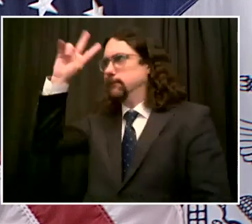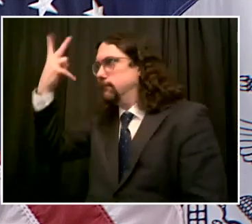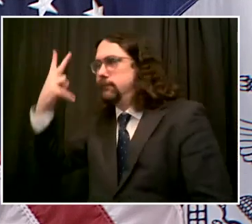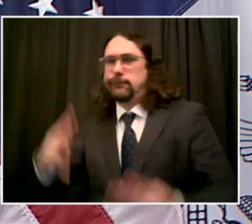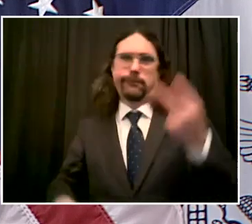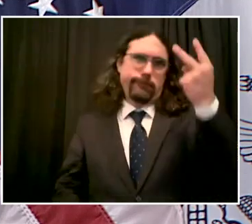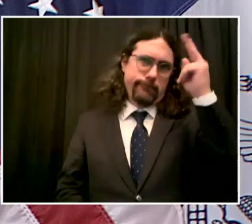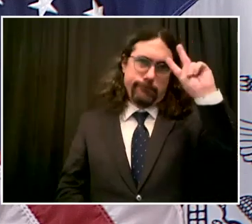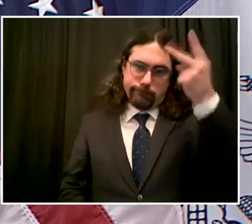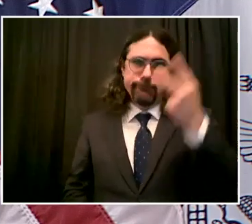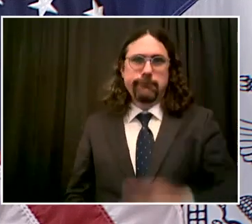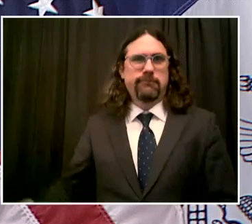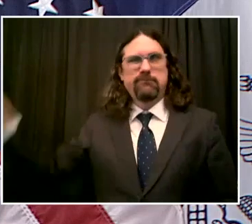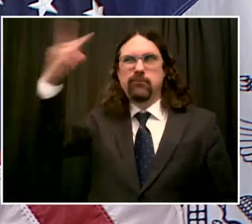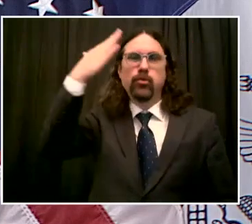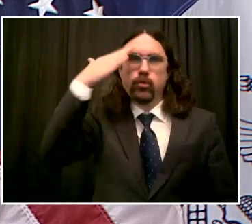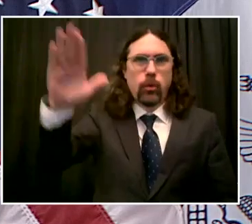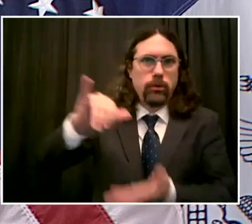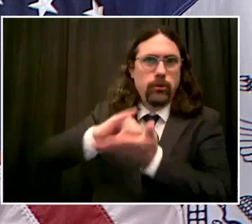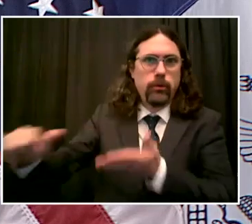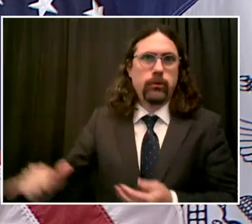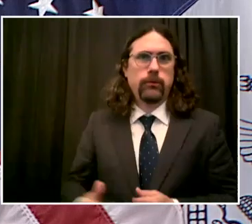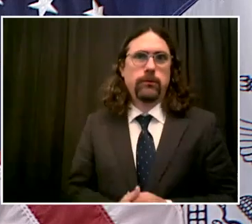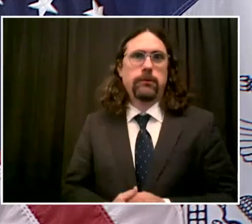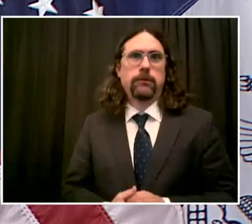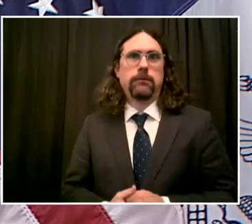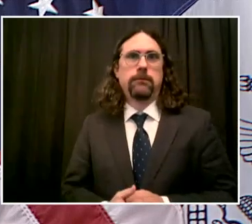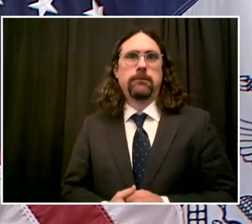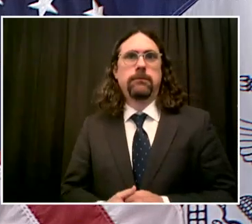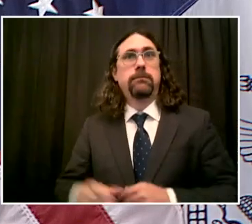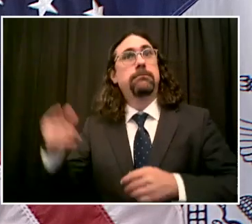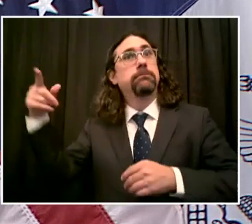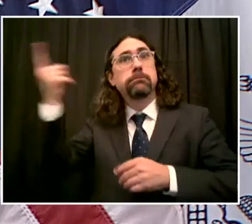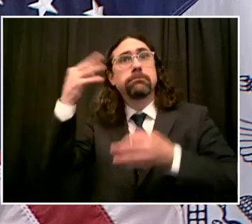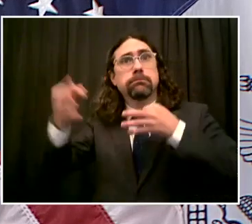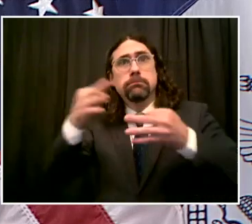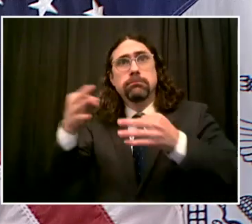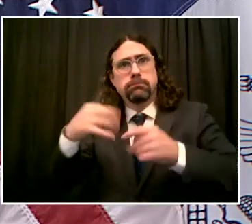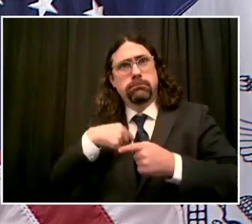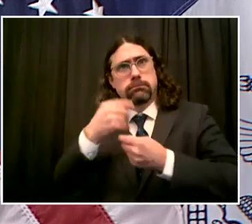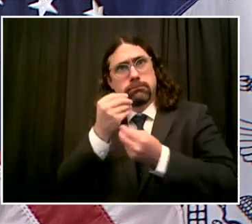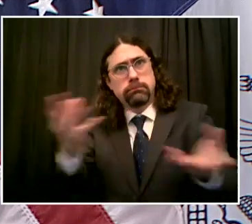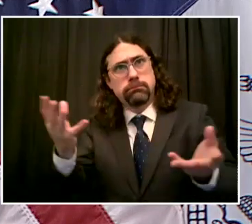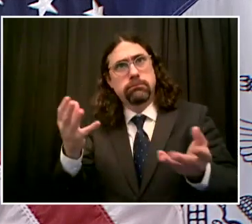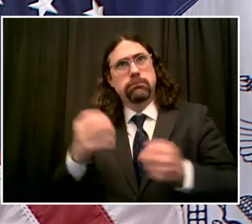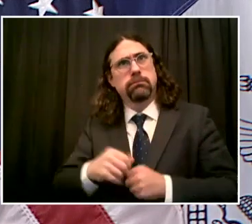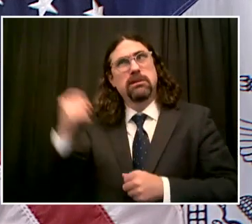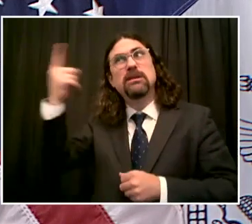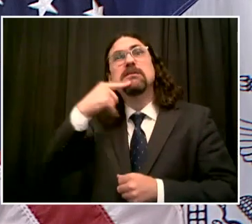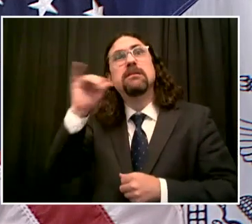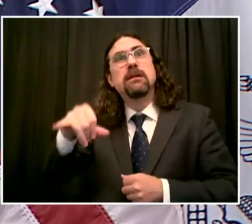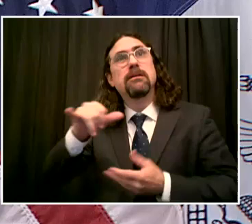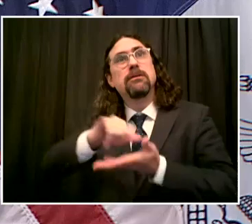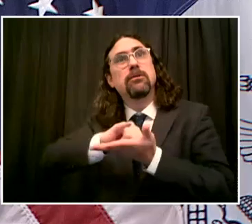MISUNDERTOSOD NEW YORK CITY, MISUNDERSTOOD THE PEOPLE OF NEW YORK CITY. PEOPLE IN NEW YORK CITY ARE STRONG AND RESILIENT.